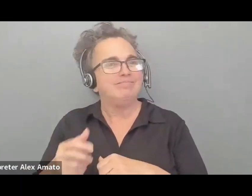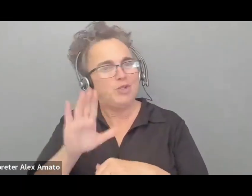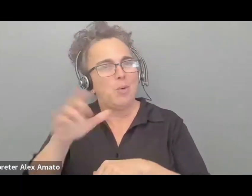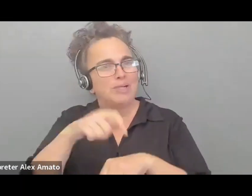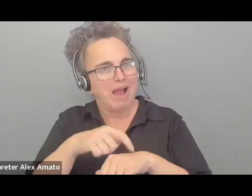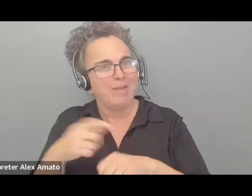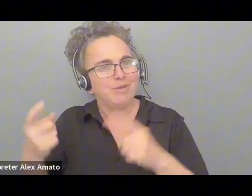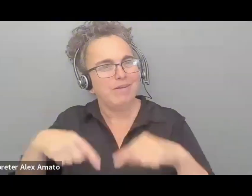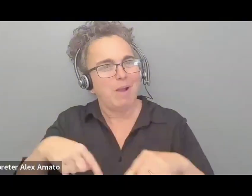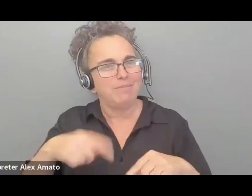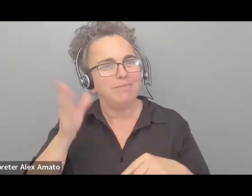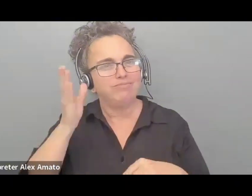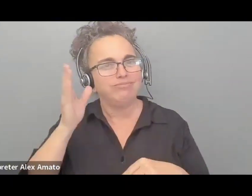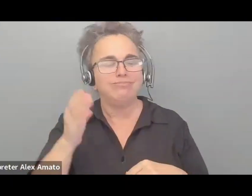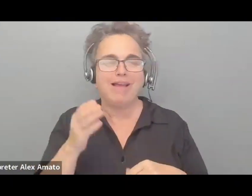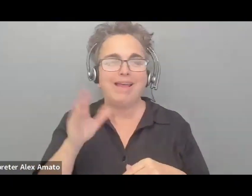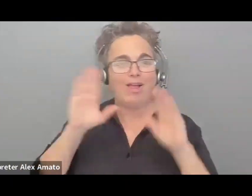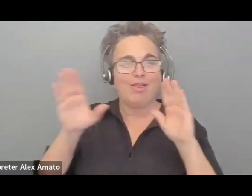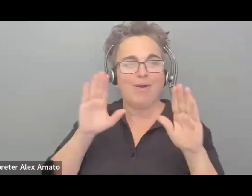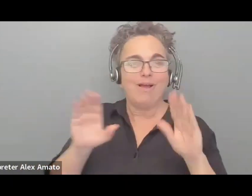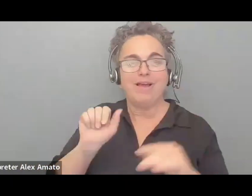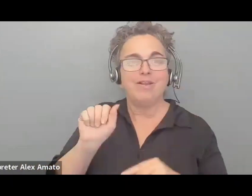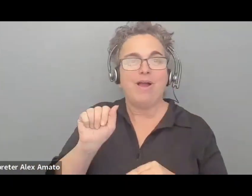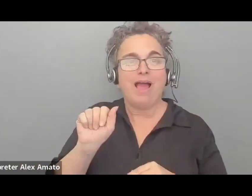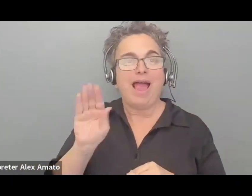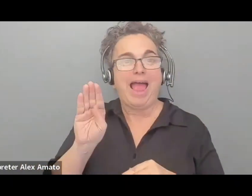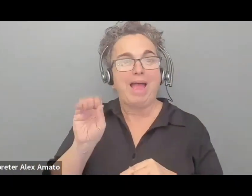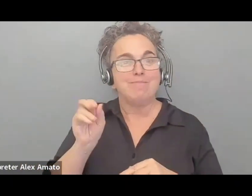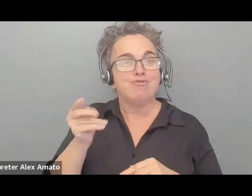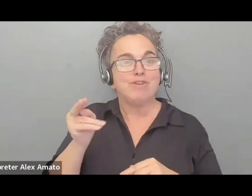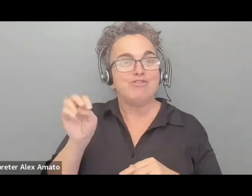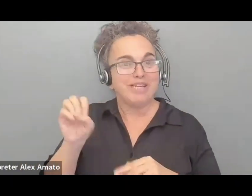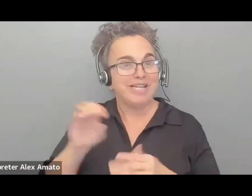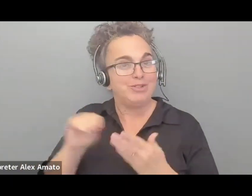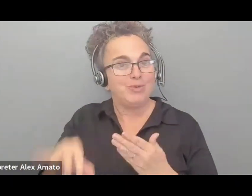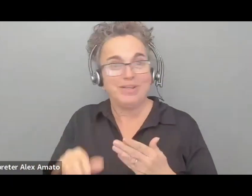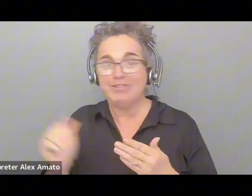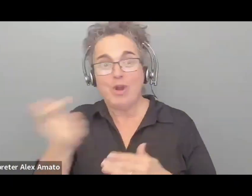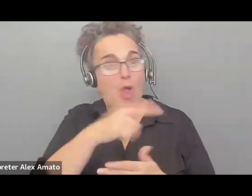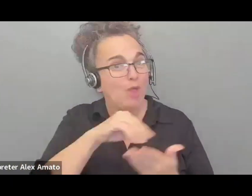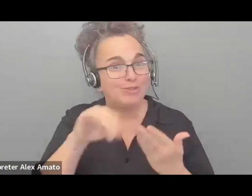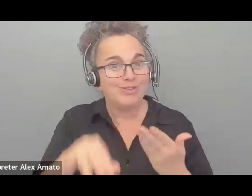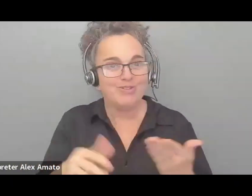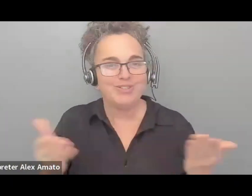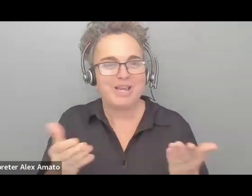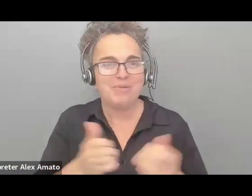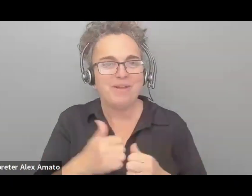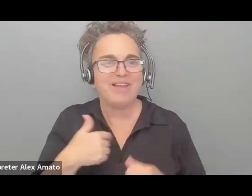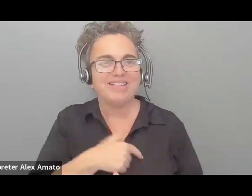students who are paying attention and all the students who are here with us. We are going to take another